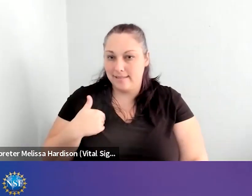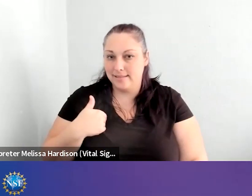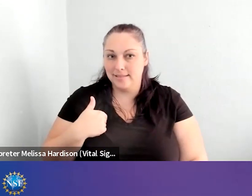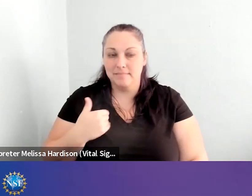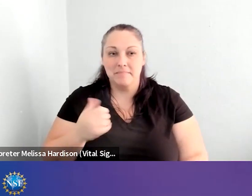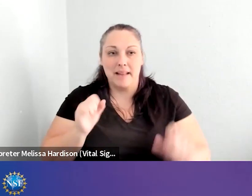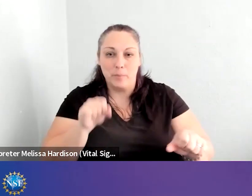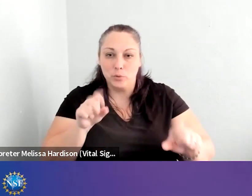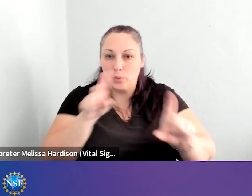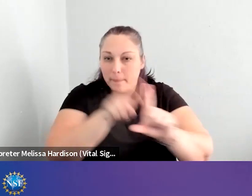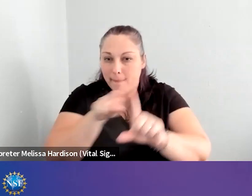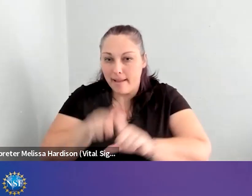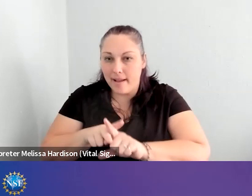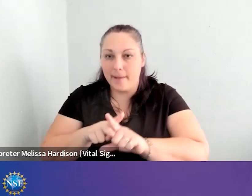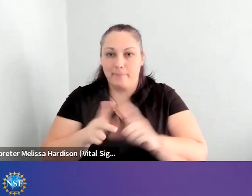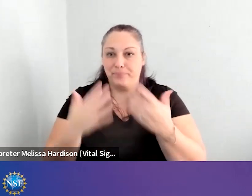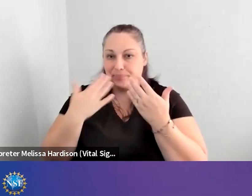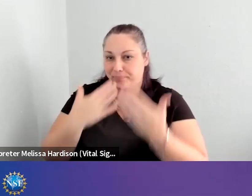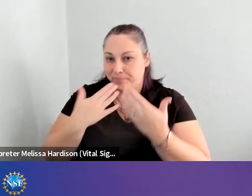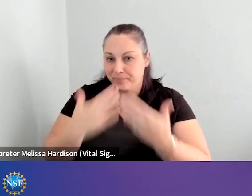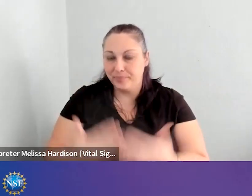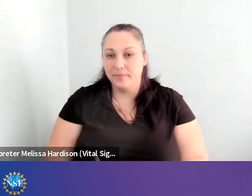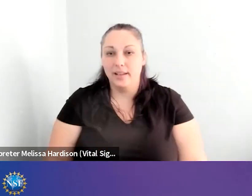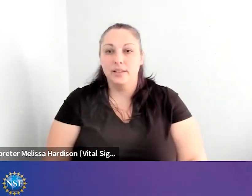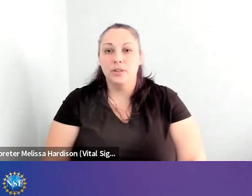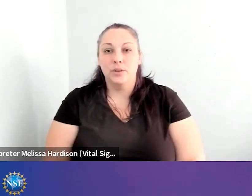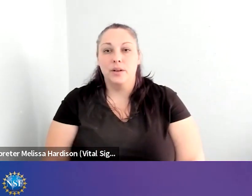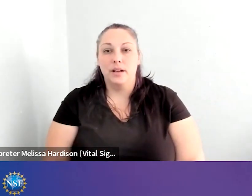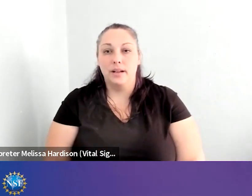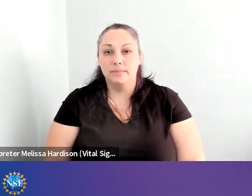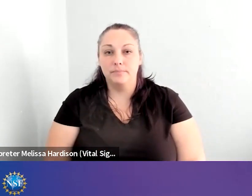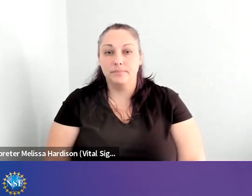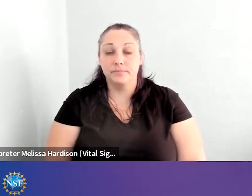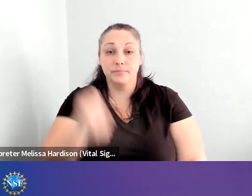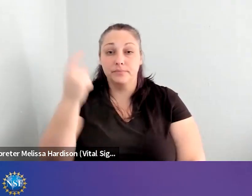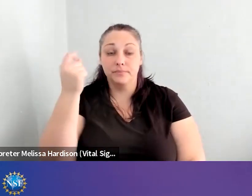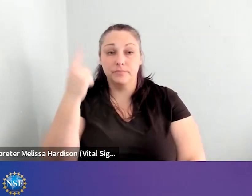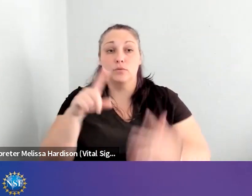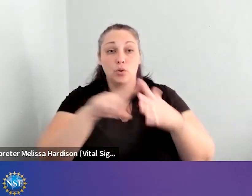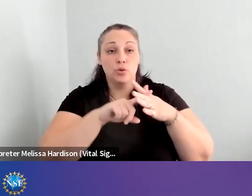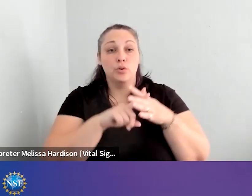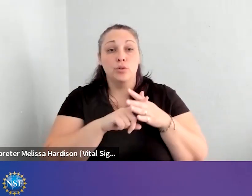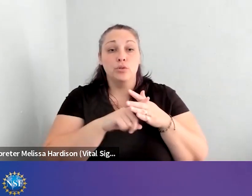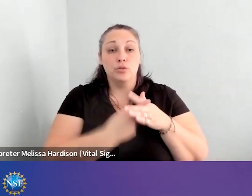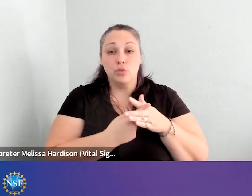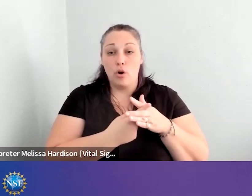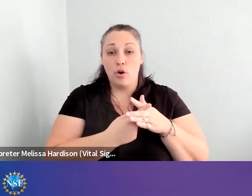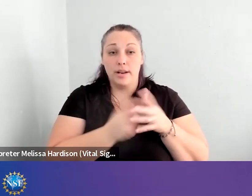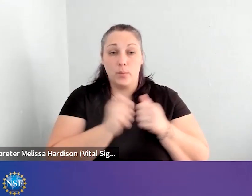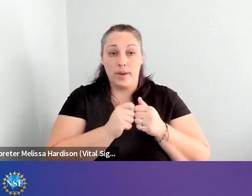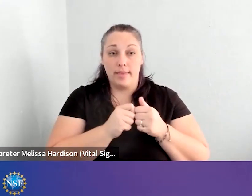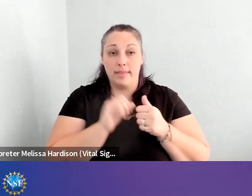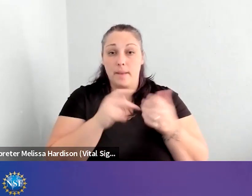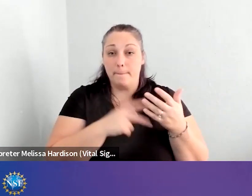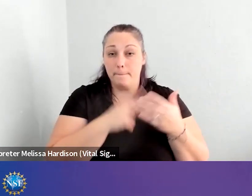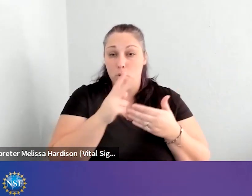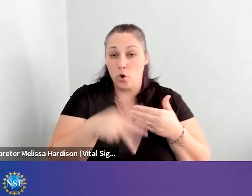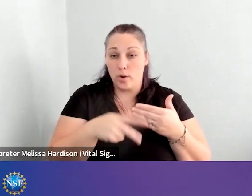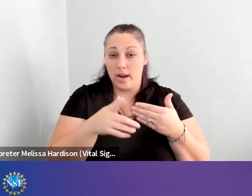So okay. So in, you know, starting off in that vein, somebody had asked what year --